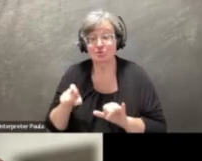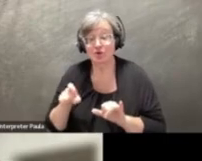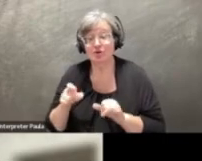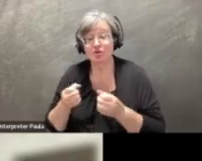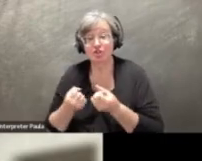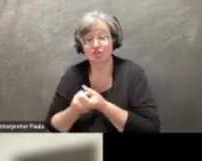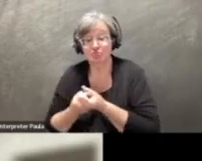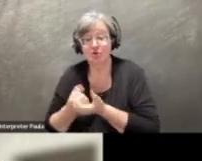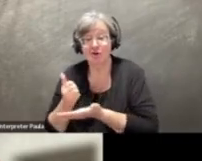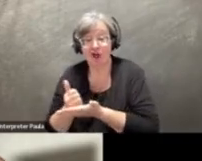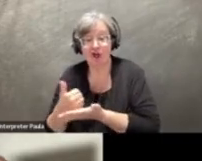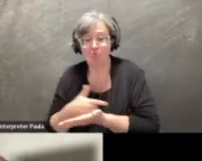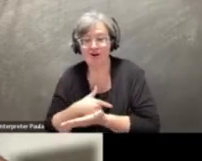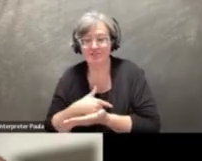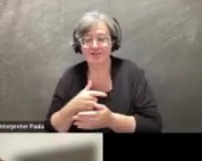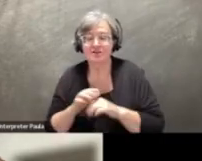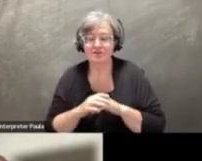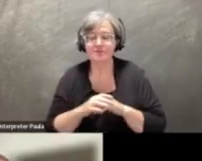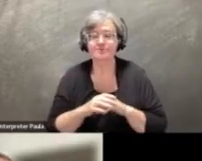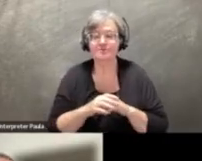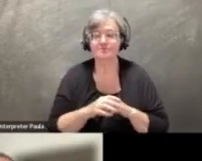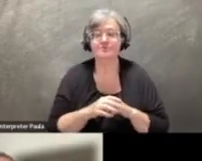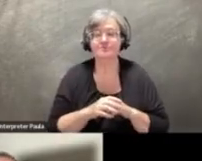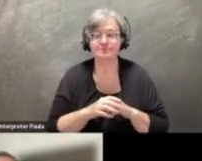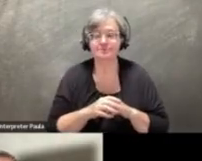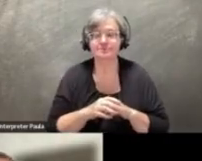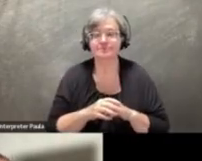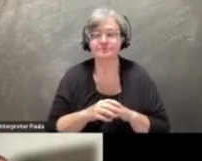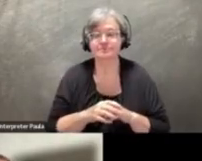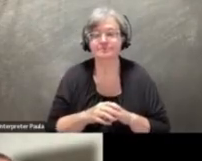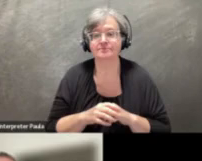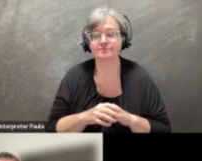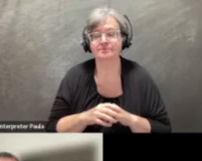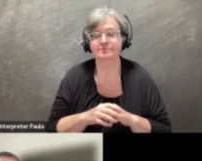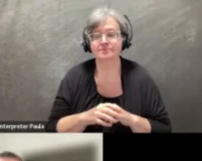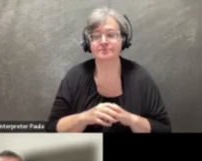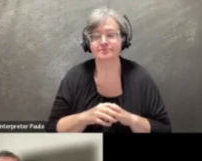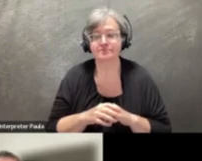help us, or if you're a family, but to help your loved ones